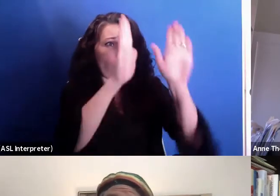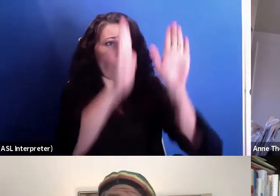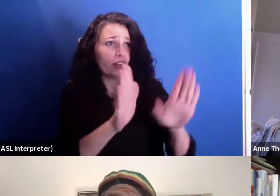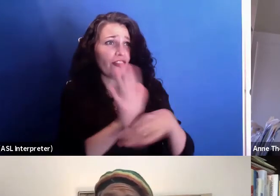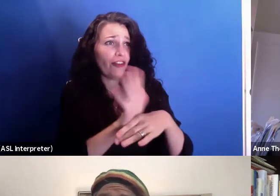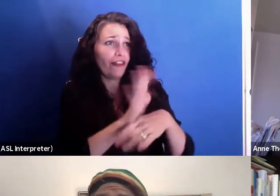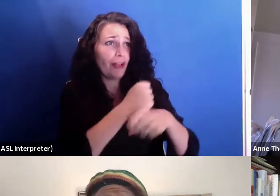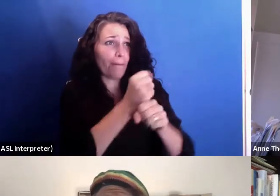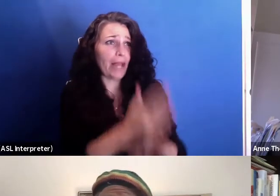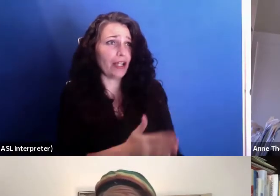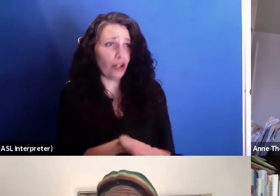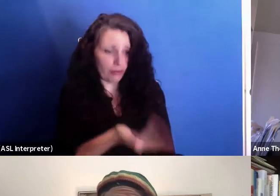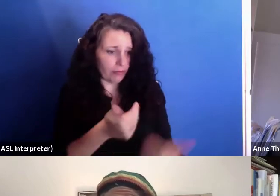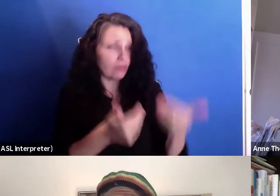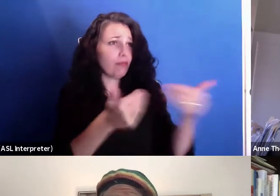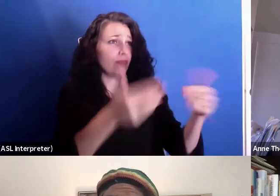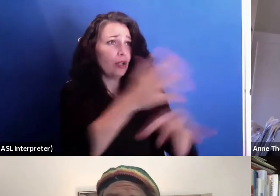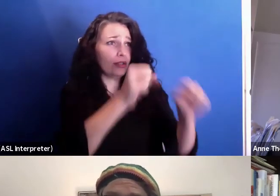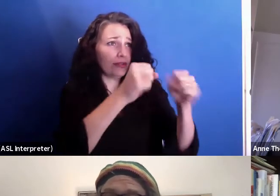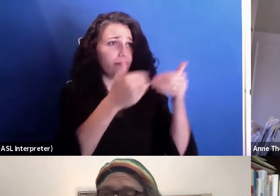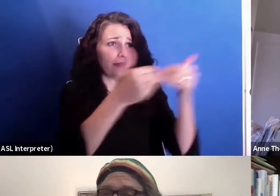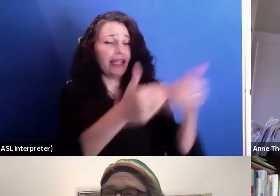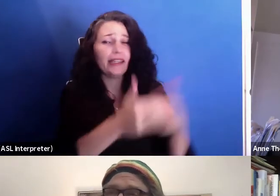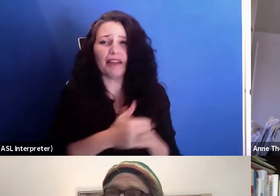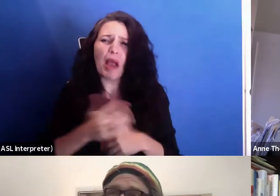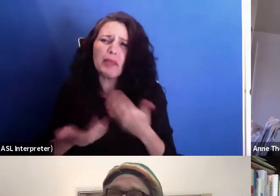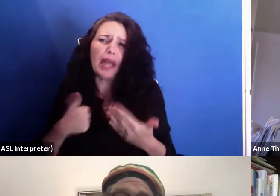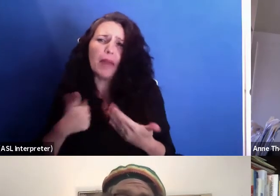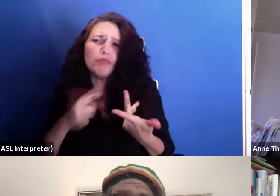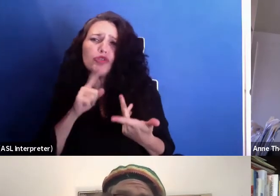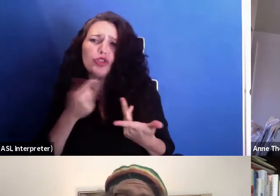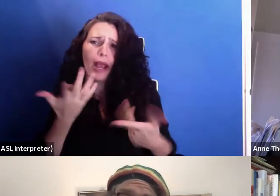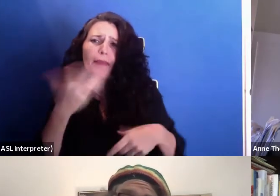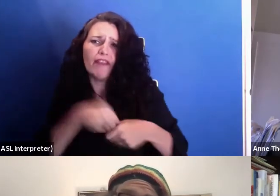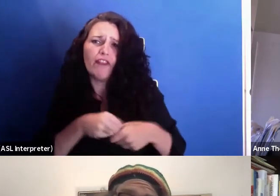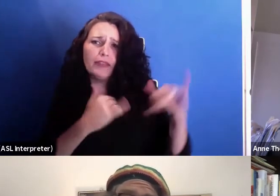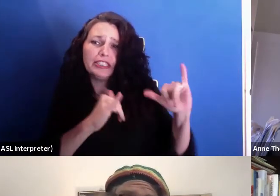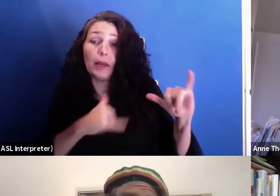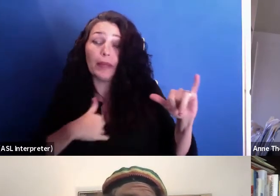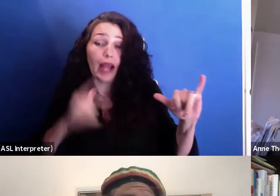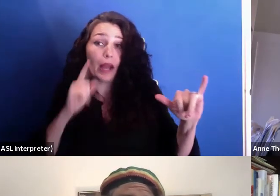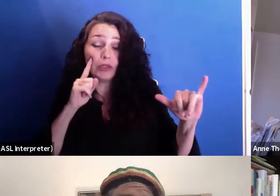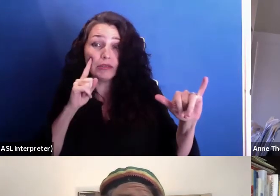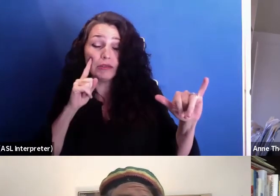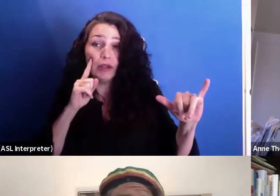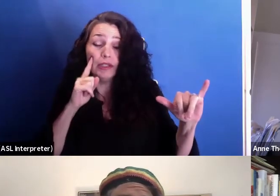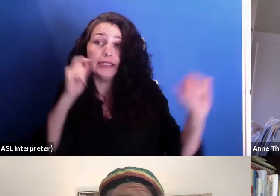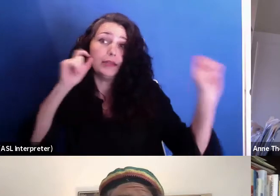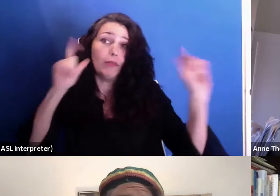I mean, certainly we would be involved in it, and when Nicole asked me to direct,